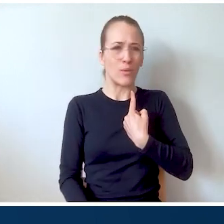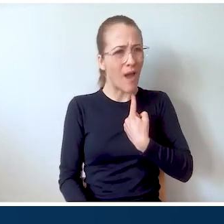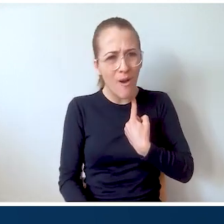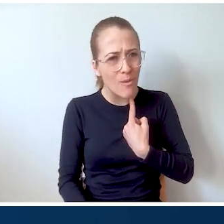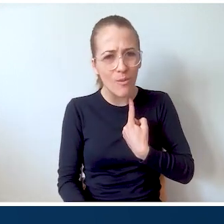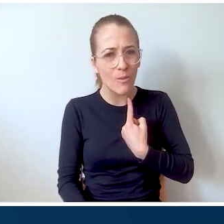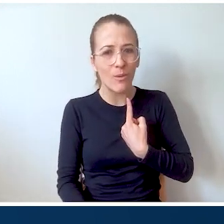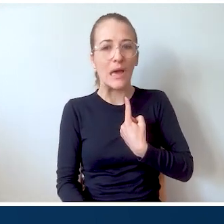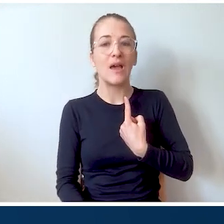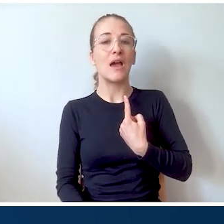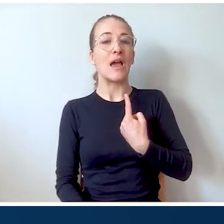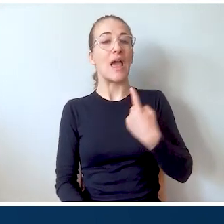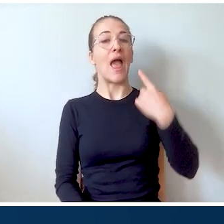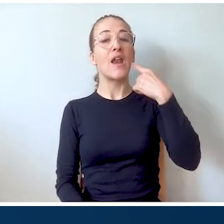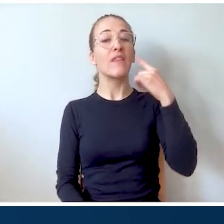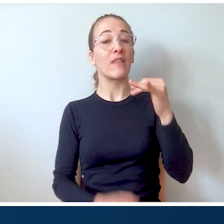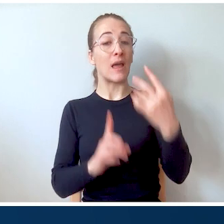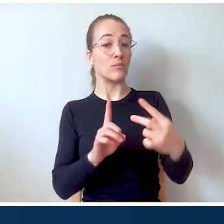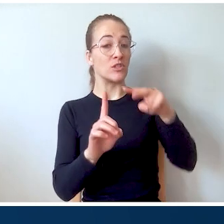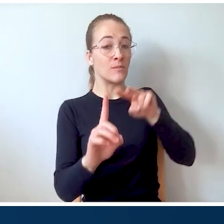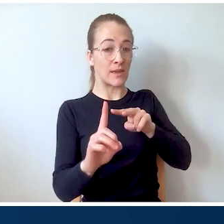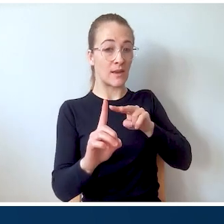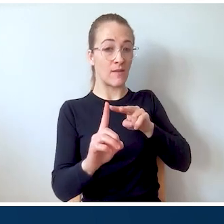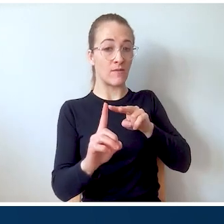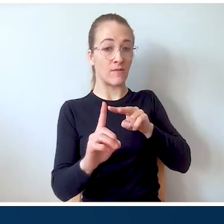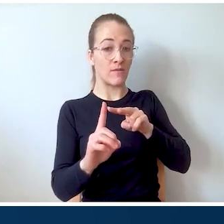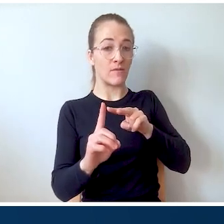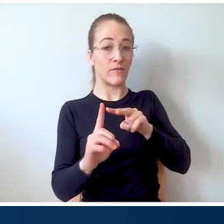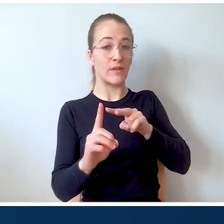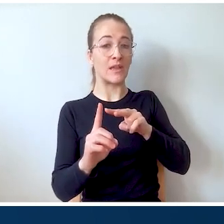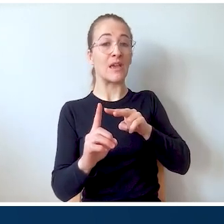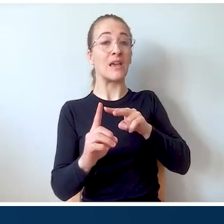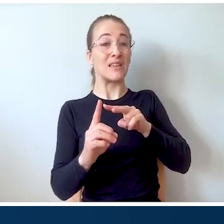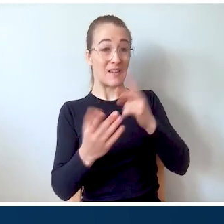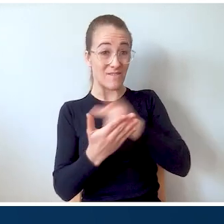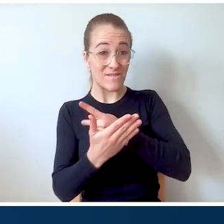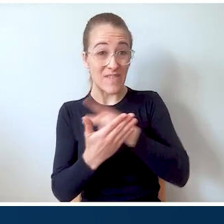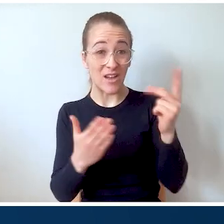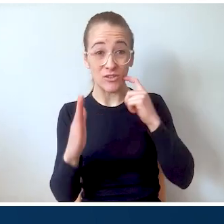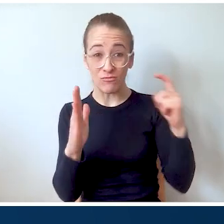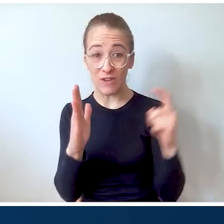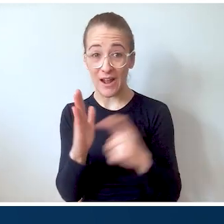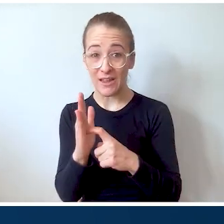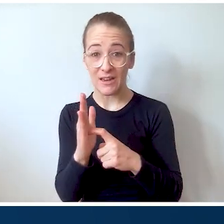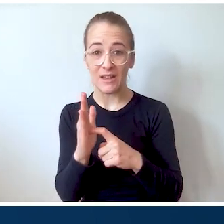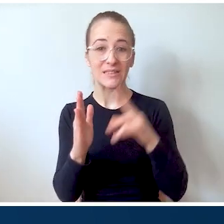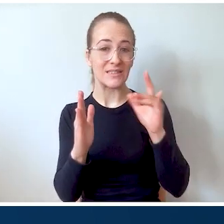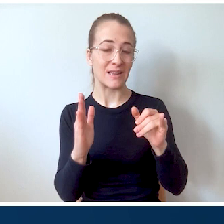And I think to view that, to fail to see that I think is just a mischaracterization